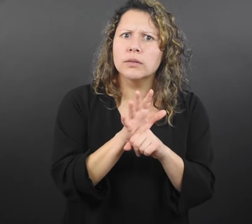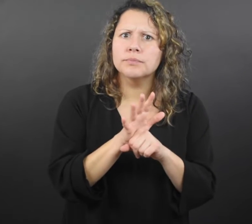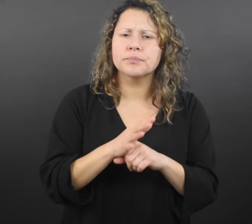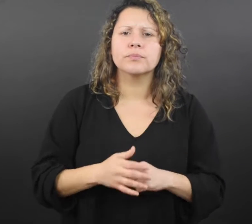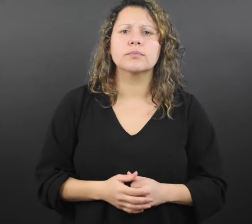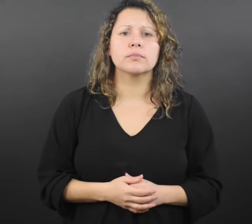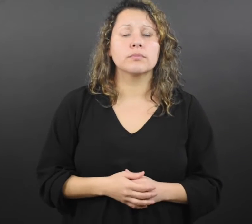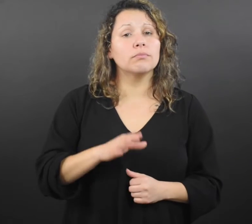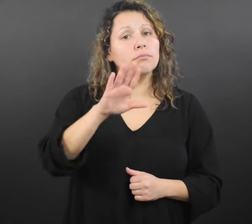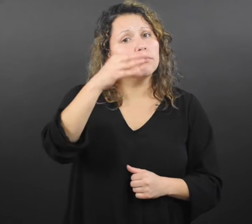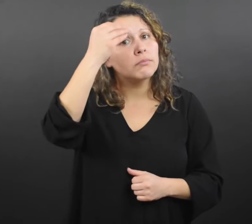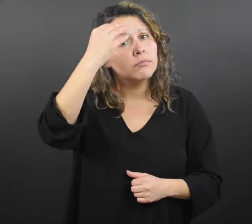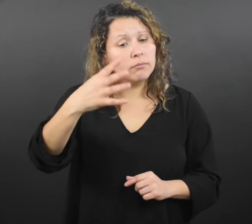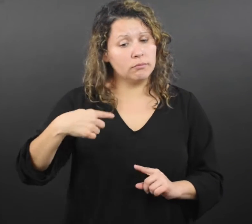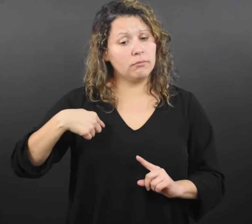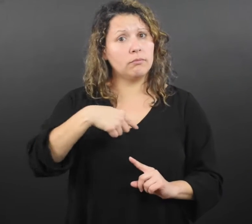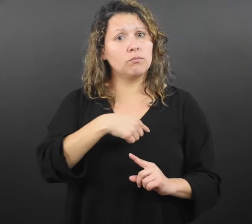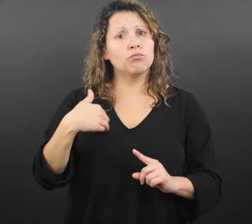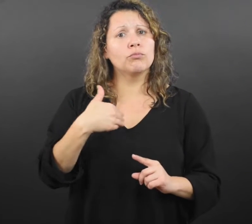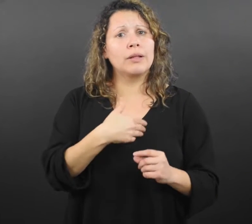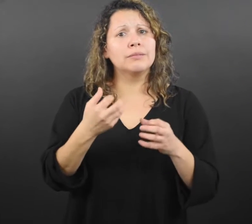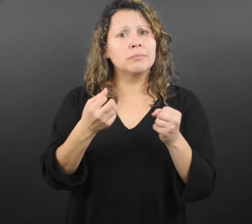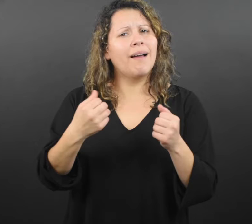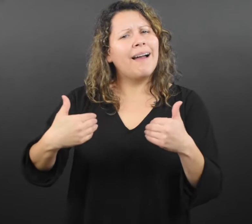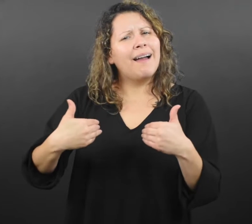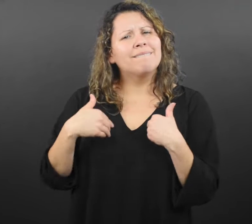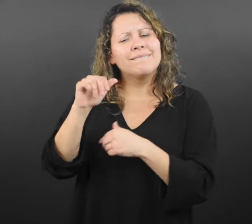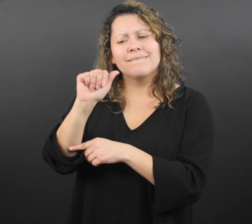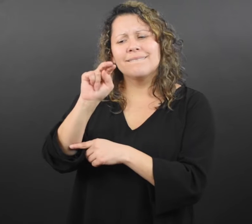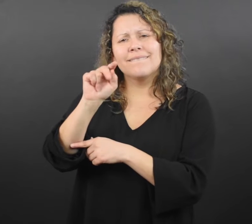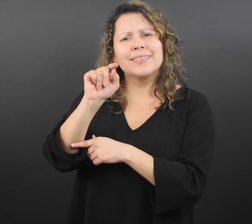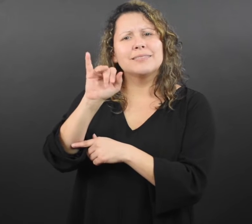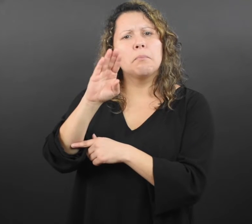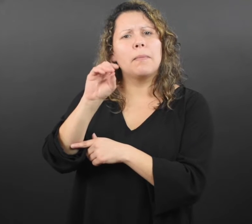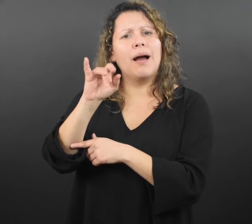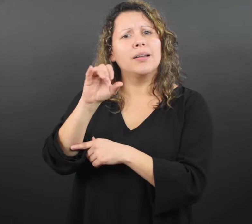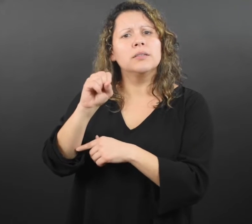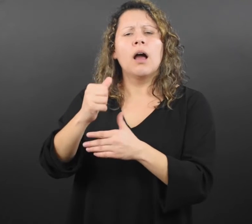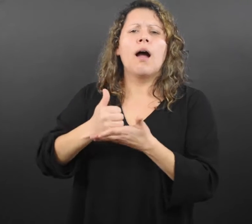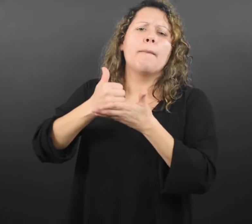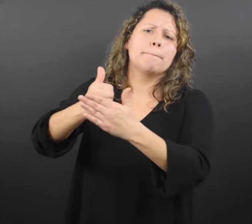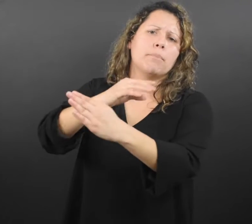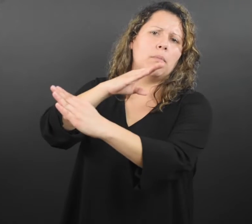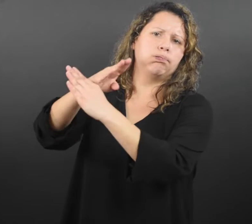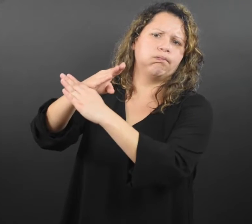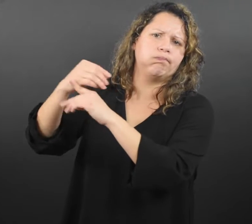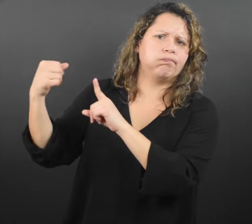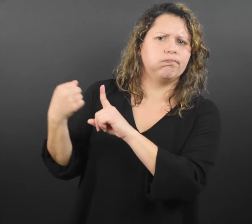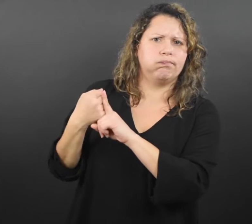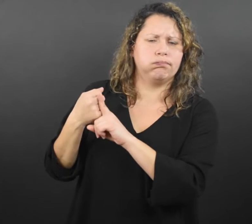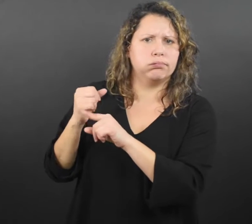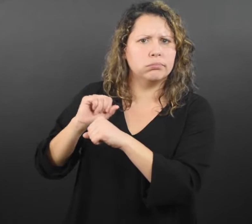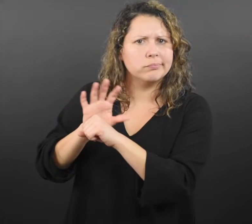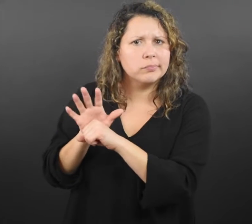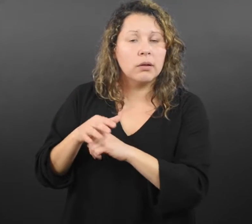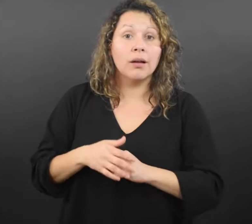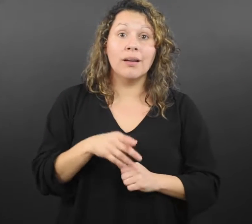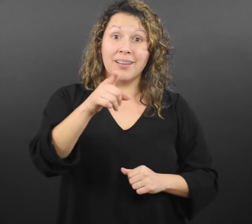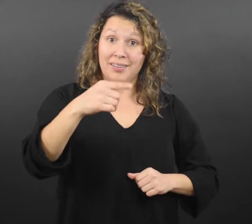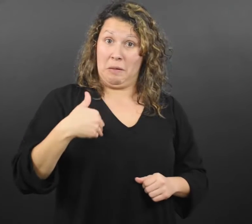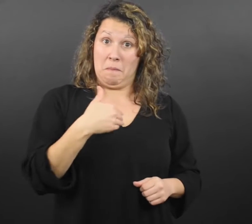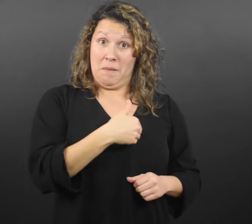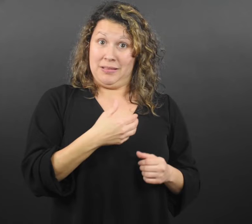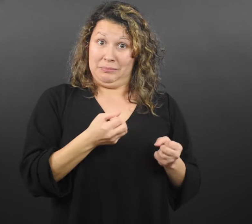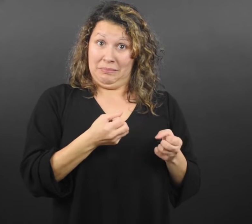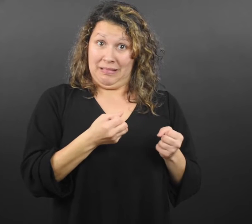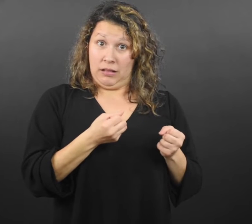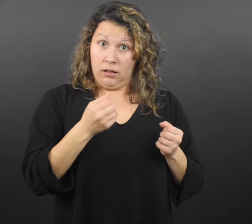Breastfeeding if you have COVID-19 ● Breast milk has antibodies that protect